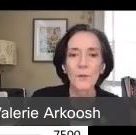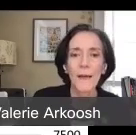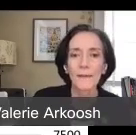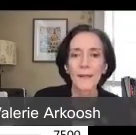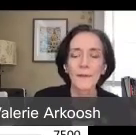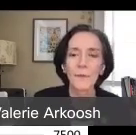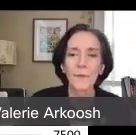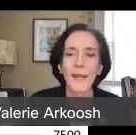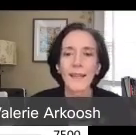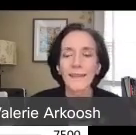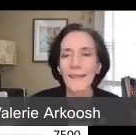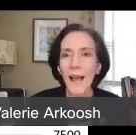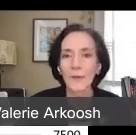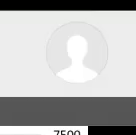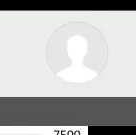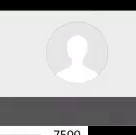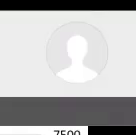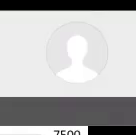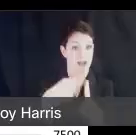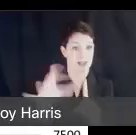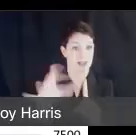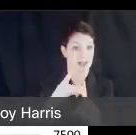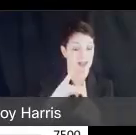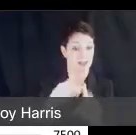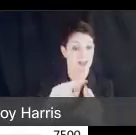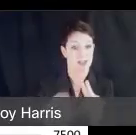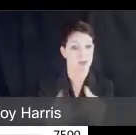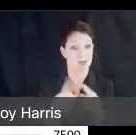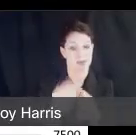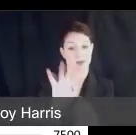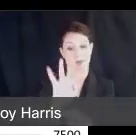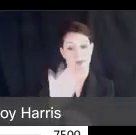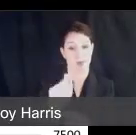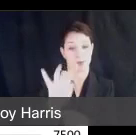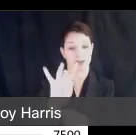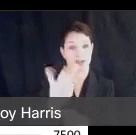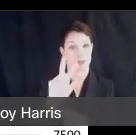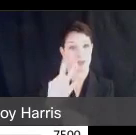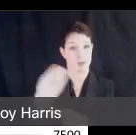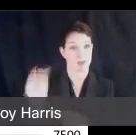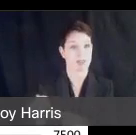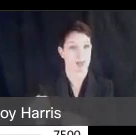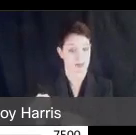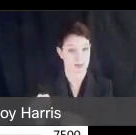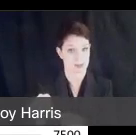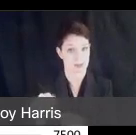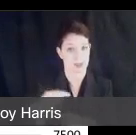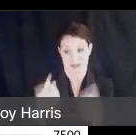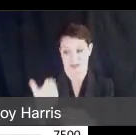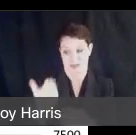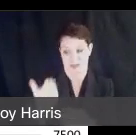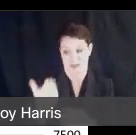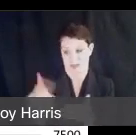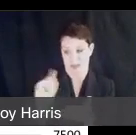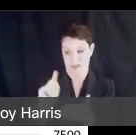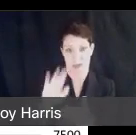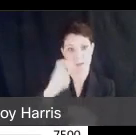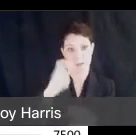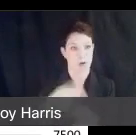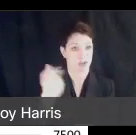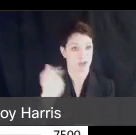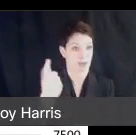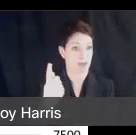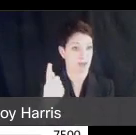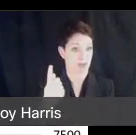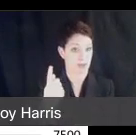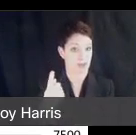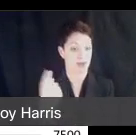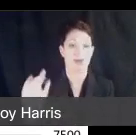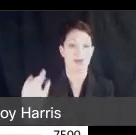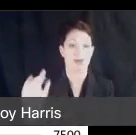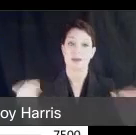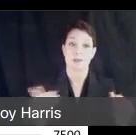positivity rate is down to 4.83%, as of last Thursday, March 11th. This compares with 5.05%